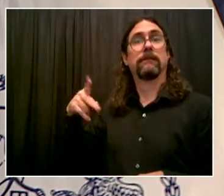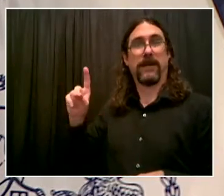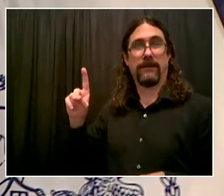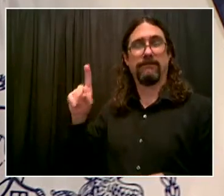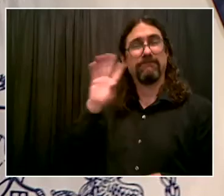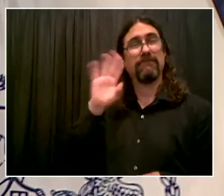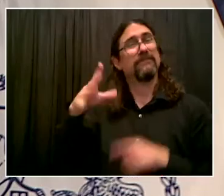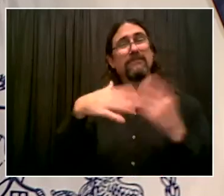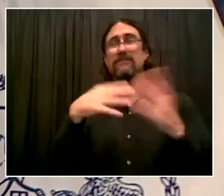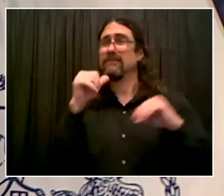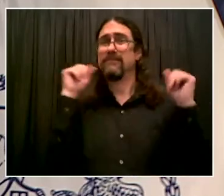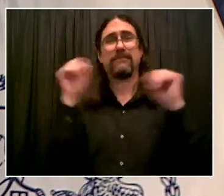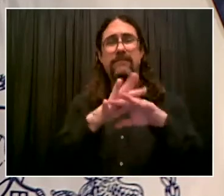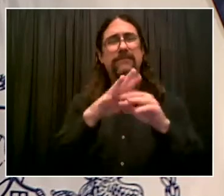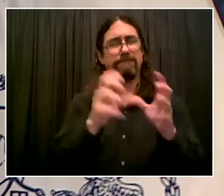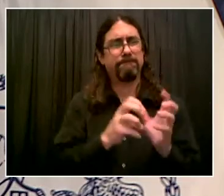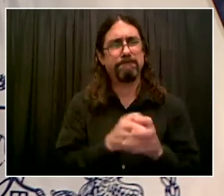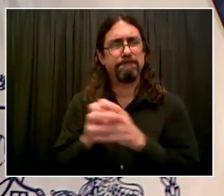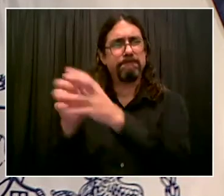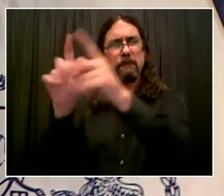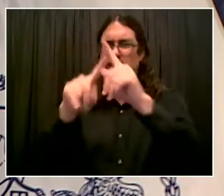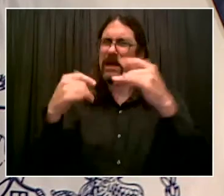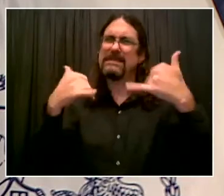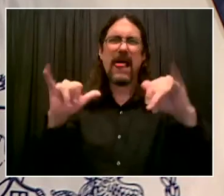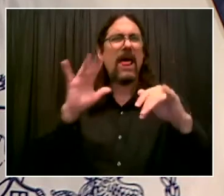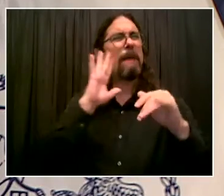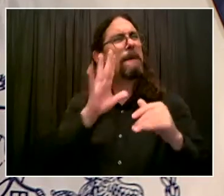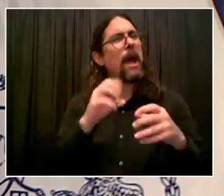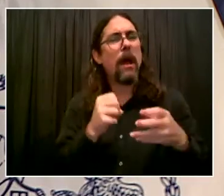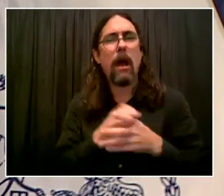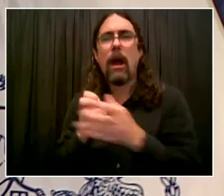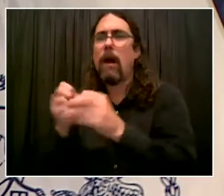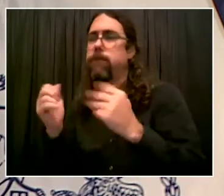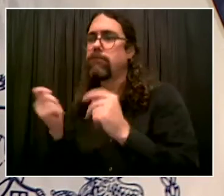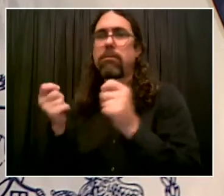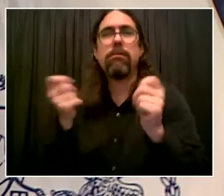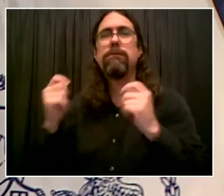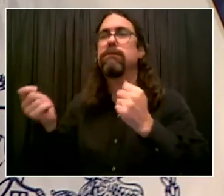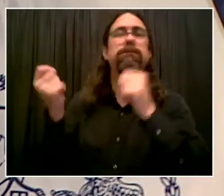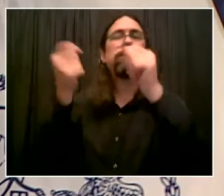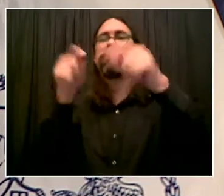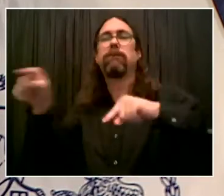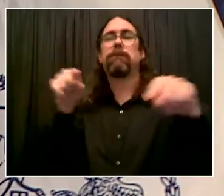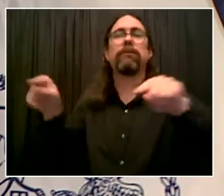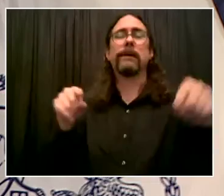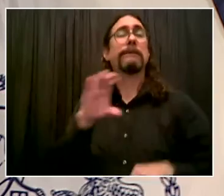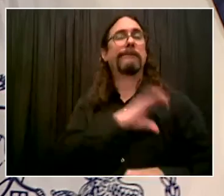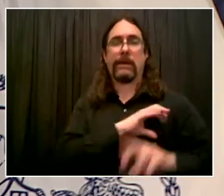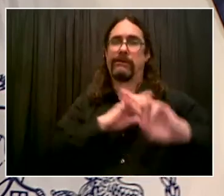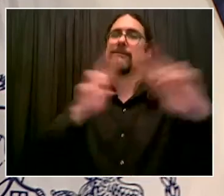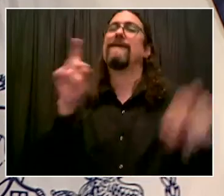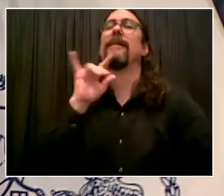IS DEUdTf WITH COMMUNITY ORGANIZATIONS AND CLERGY AND OFFICIALS. IN COLLABORATION